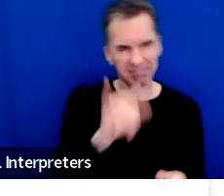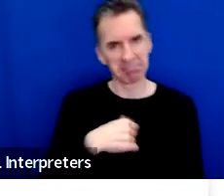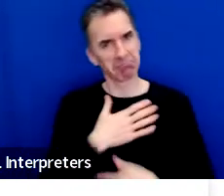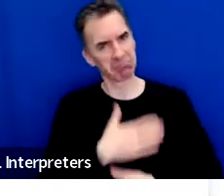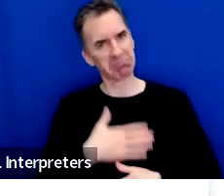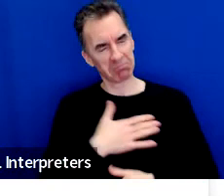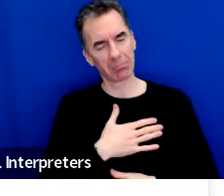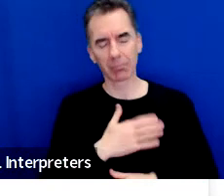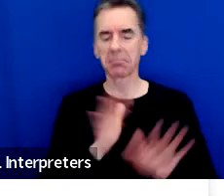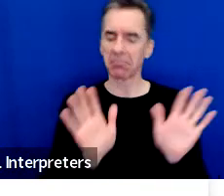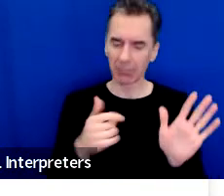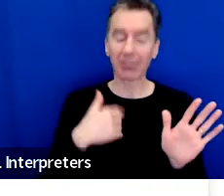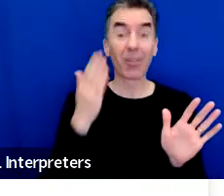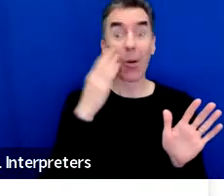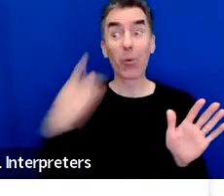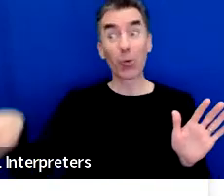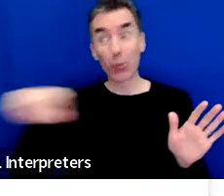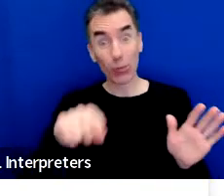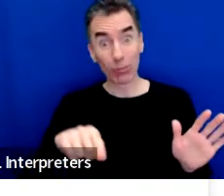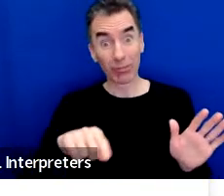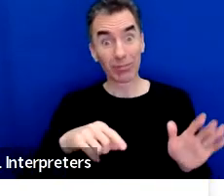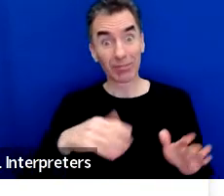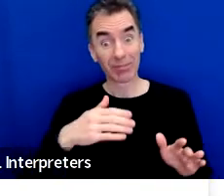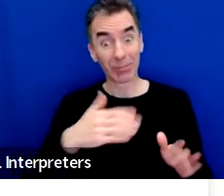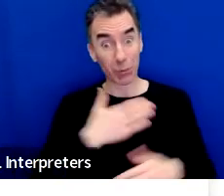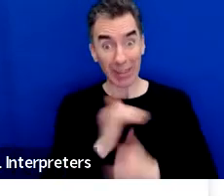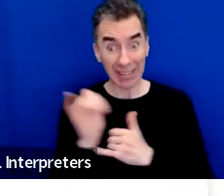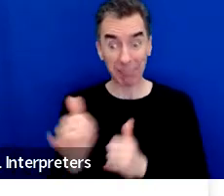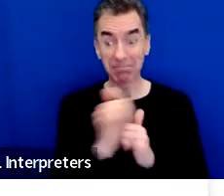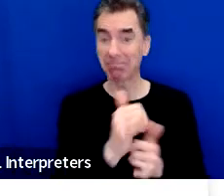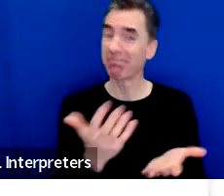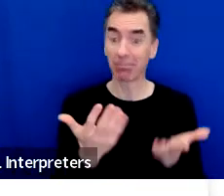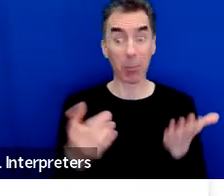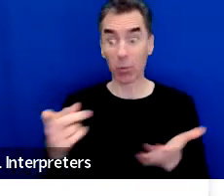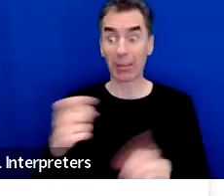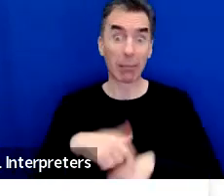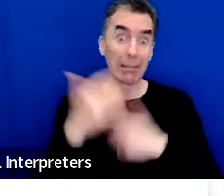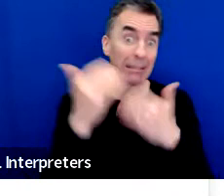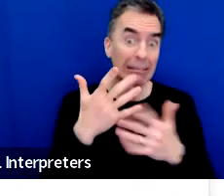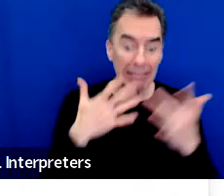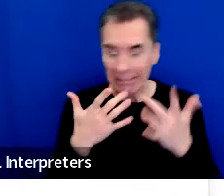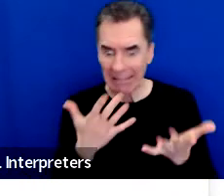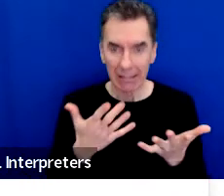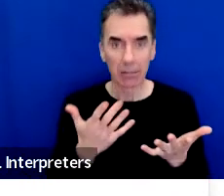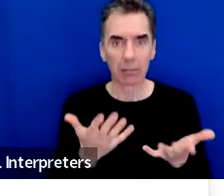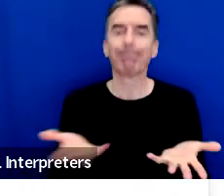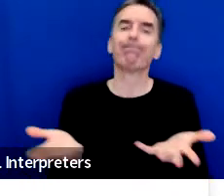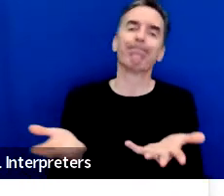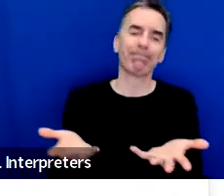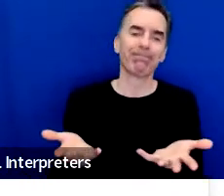not everyone enjoys that process or has the time to do that process. And, you know, I just I think I have the privilege of being able